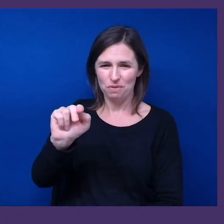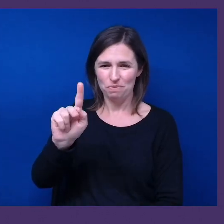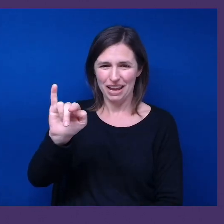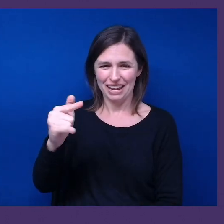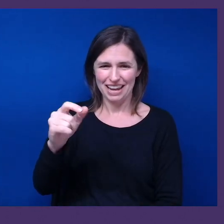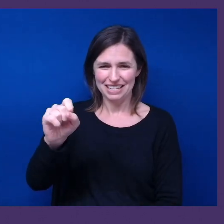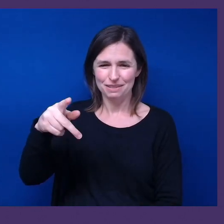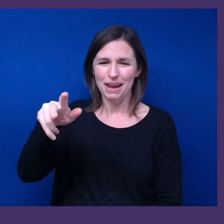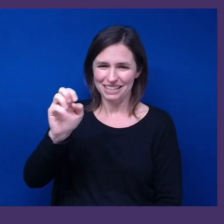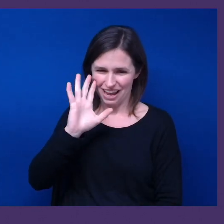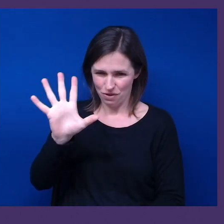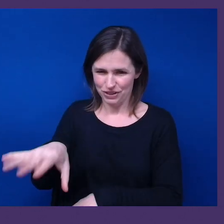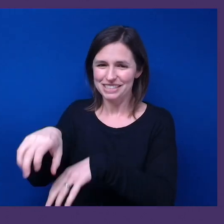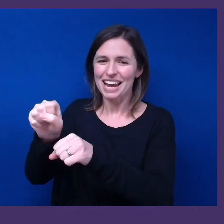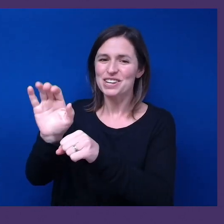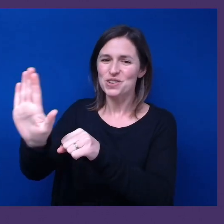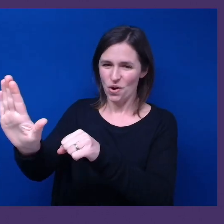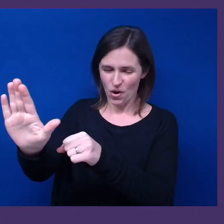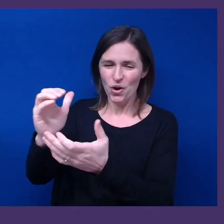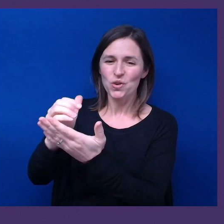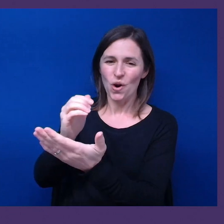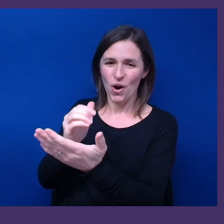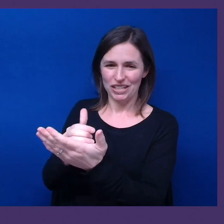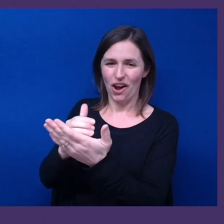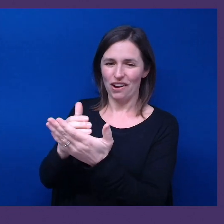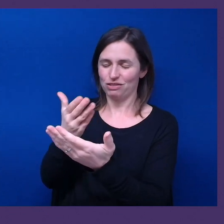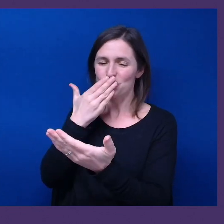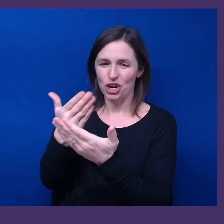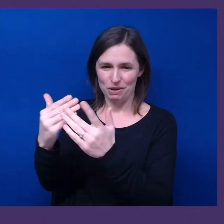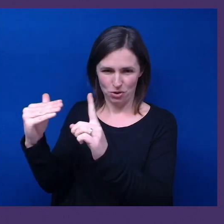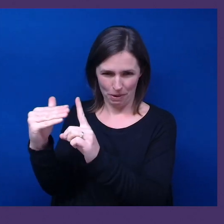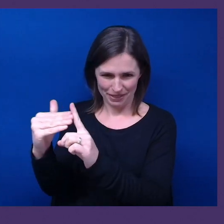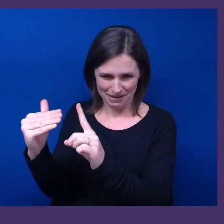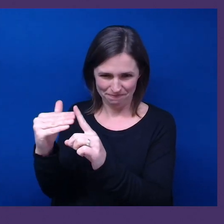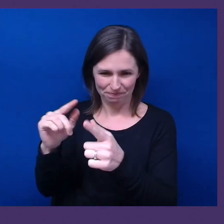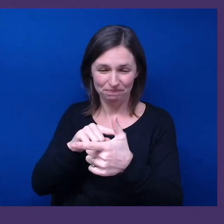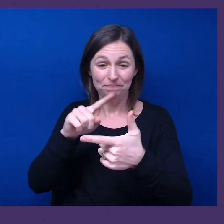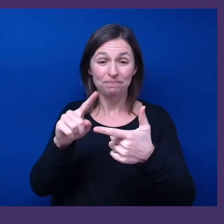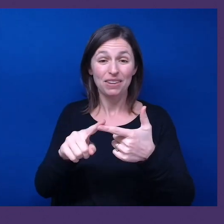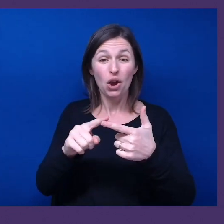I'm going to make sure that when I'm building AI systems, my Swiss cheese holes don't overlap,